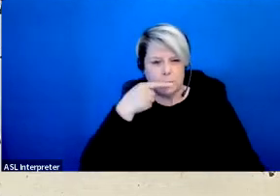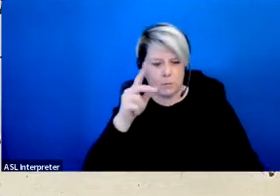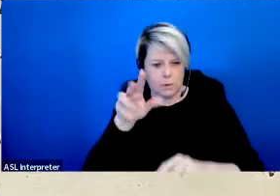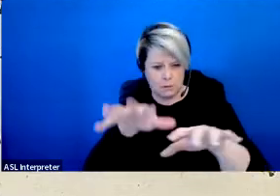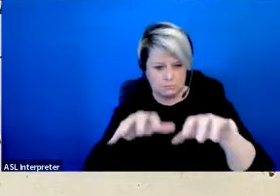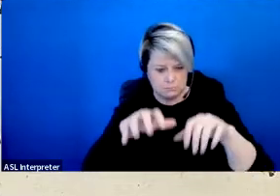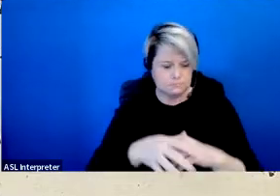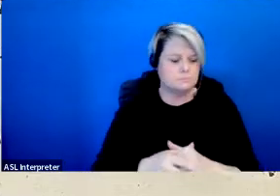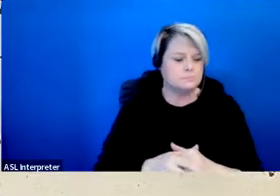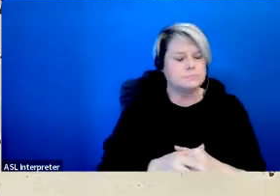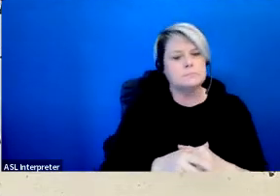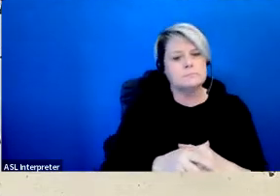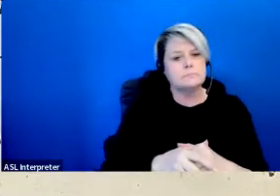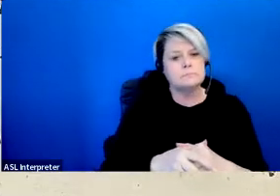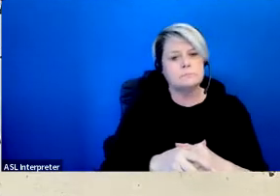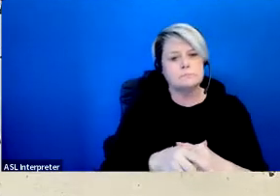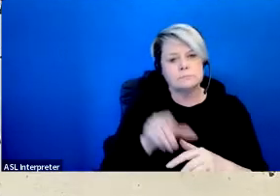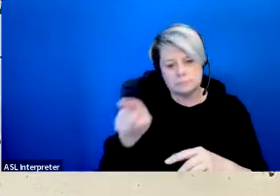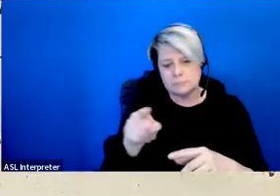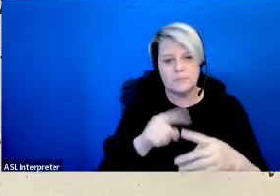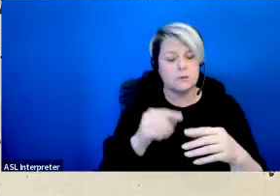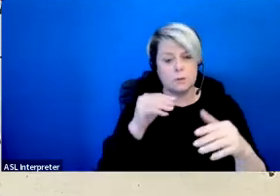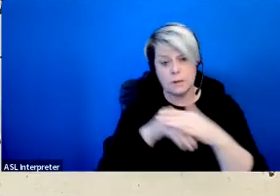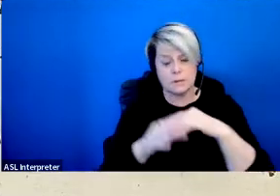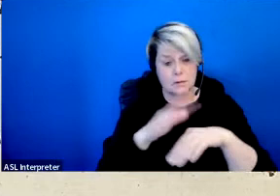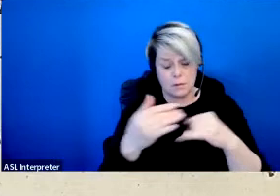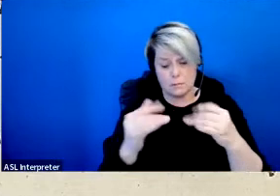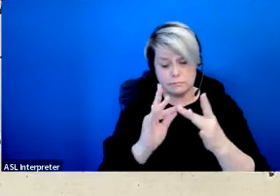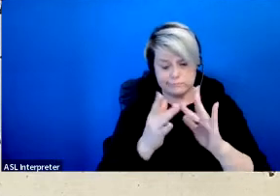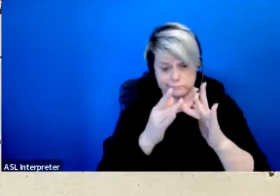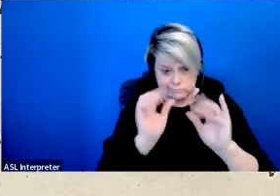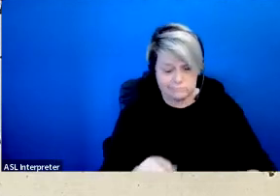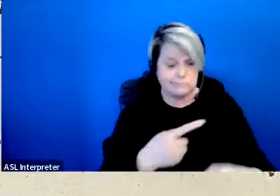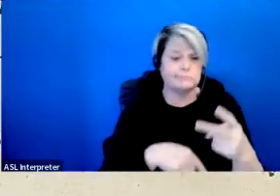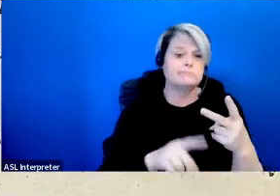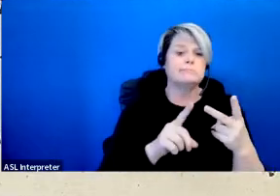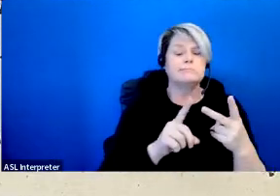available to the public. But today we are going to discuss publicly available digital resources. These